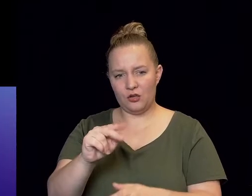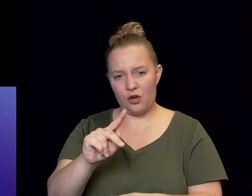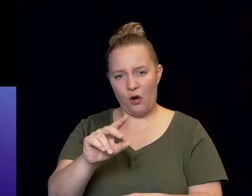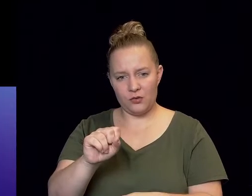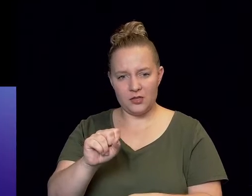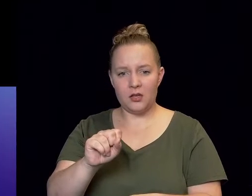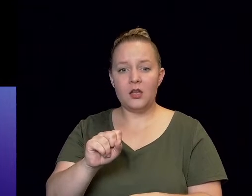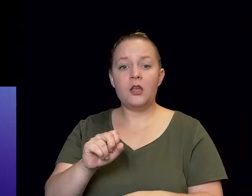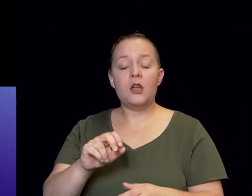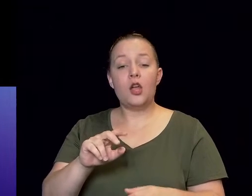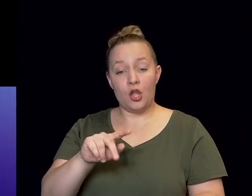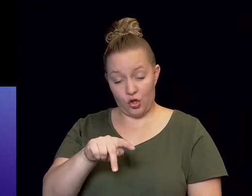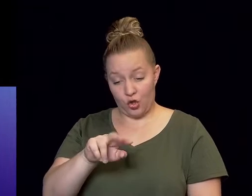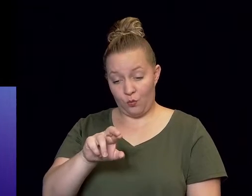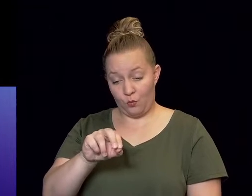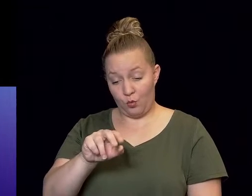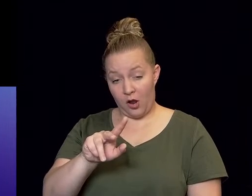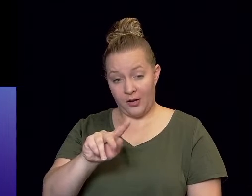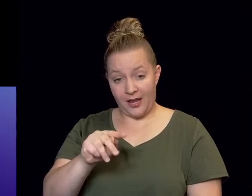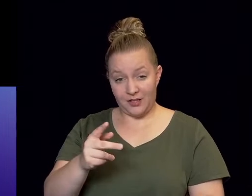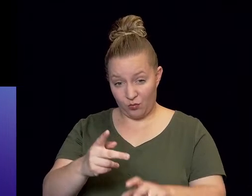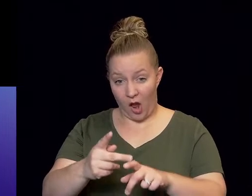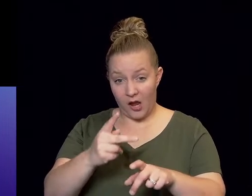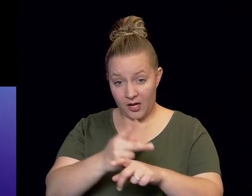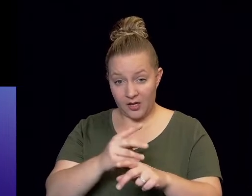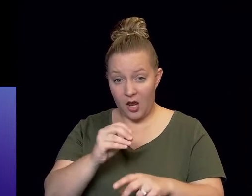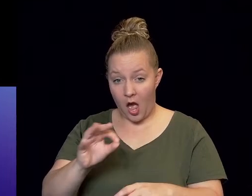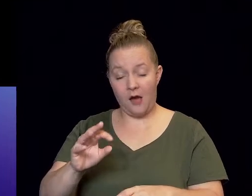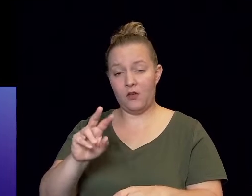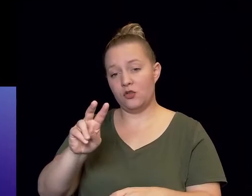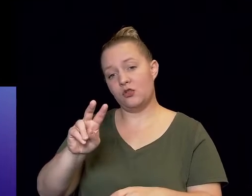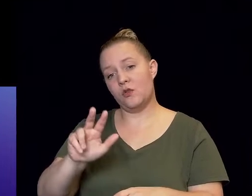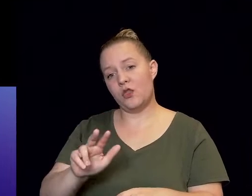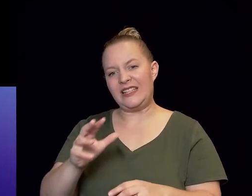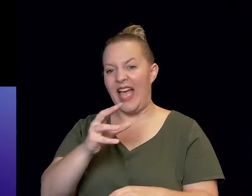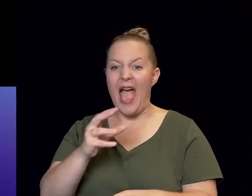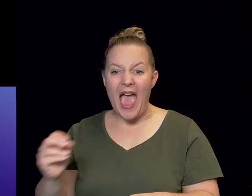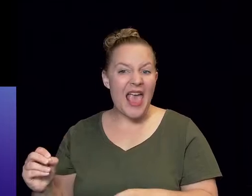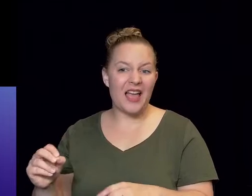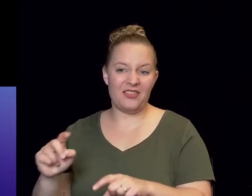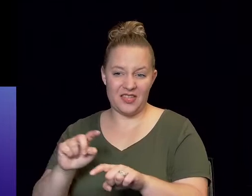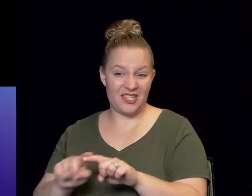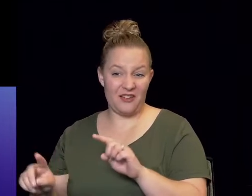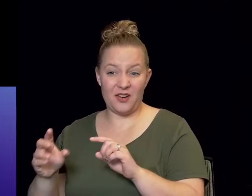which means that it's 2/3 and whatever else I list after it. So, whatever else I list after it,